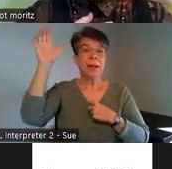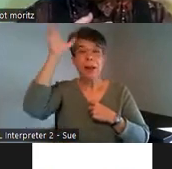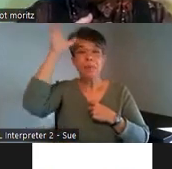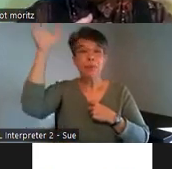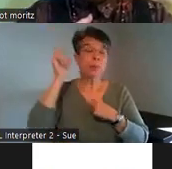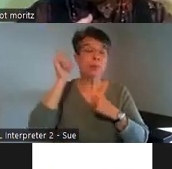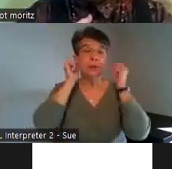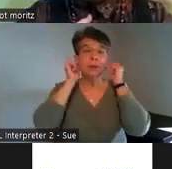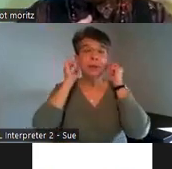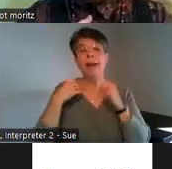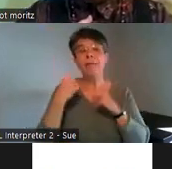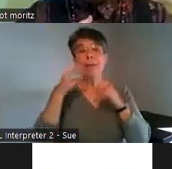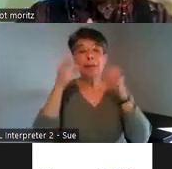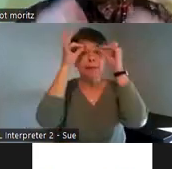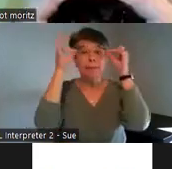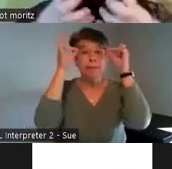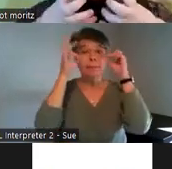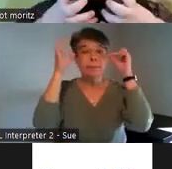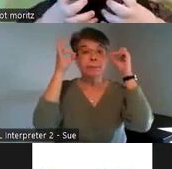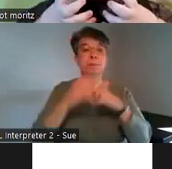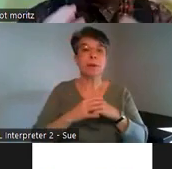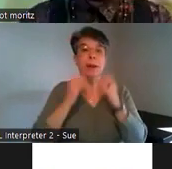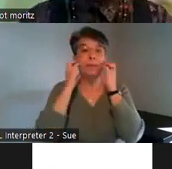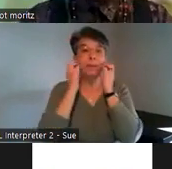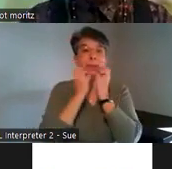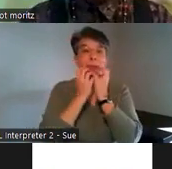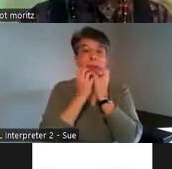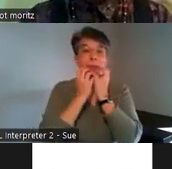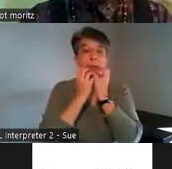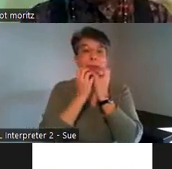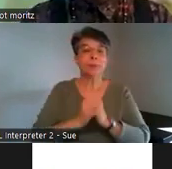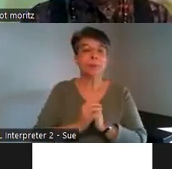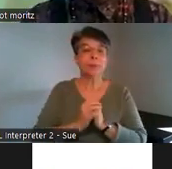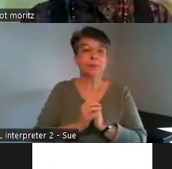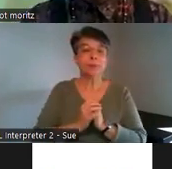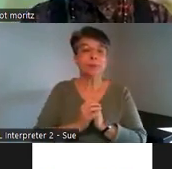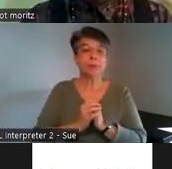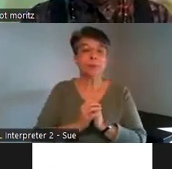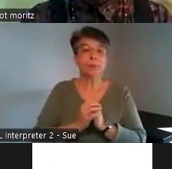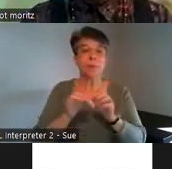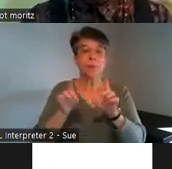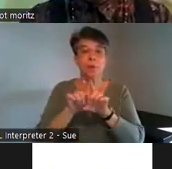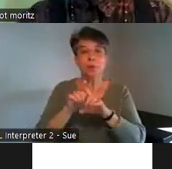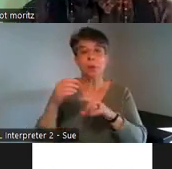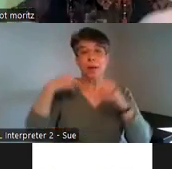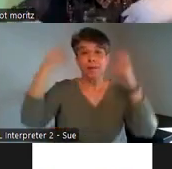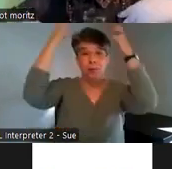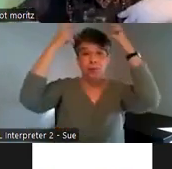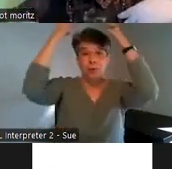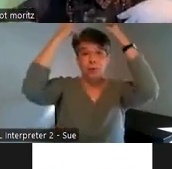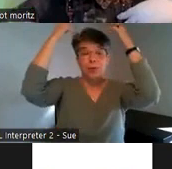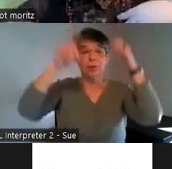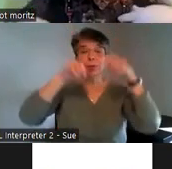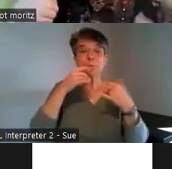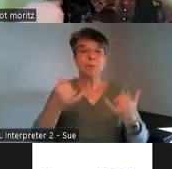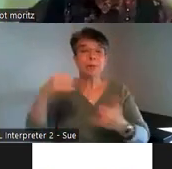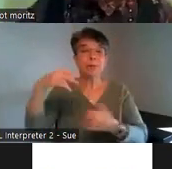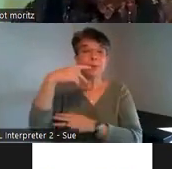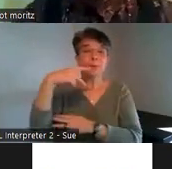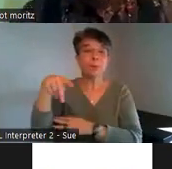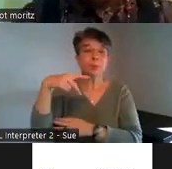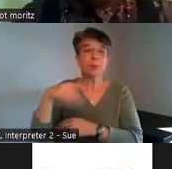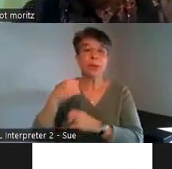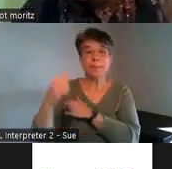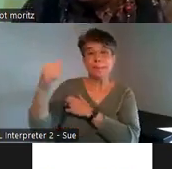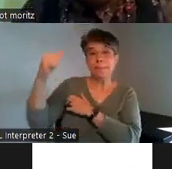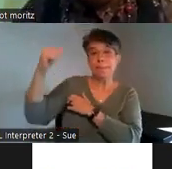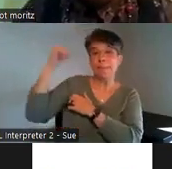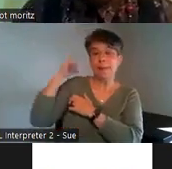bit of eyeliner I have a beard I have purple curly hair and behind me is a non-binary flag